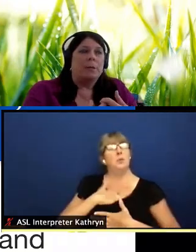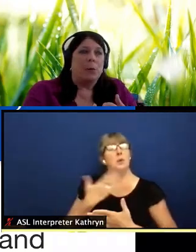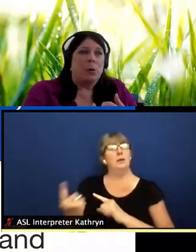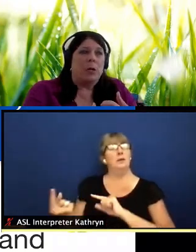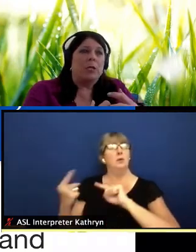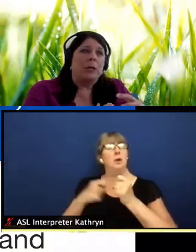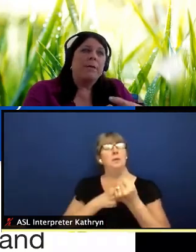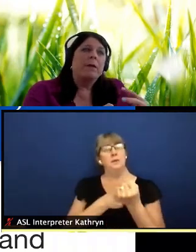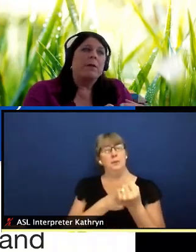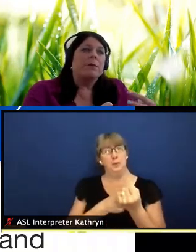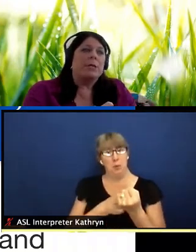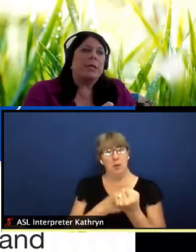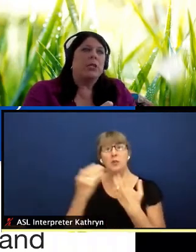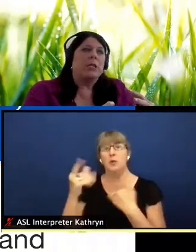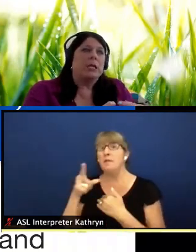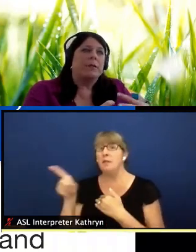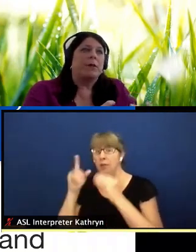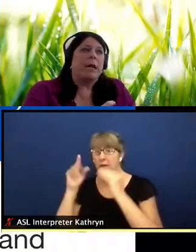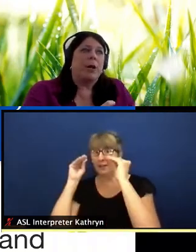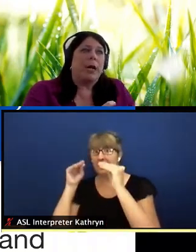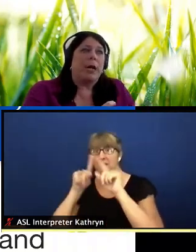support. So even though they're teaching in a different area,